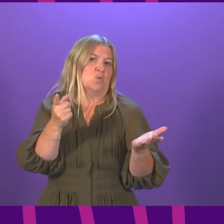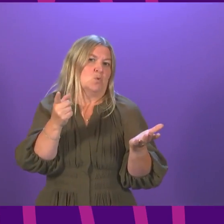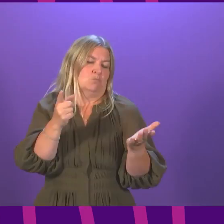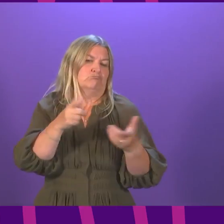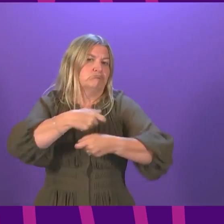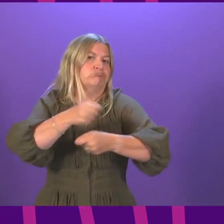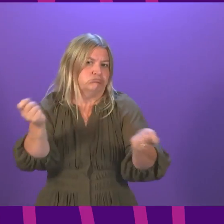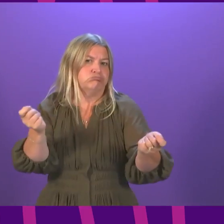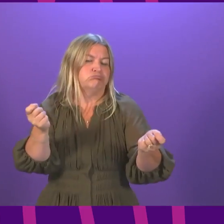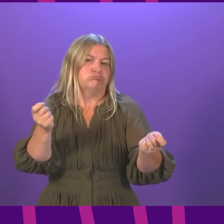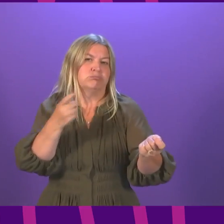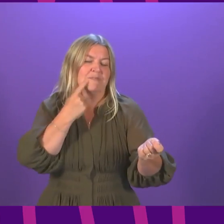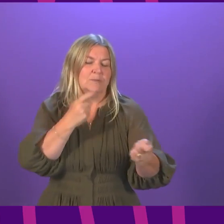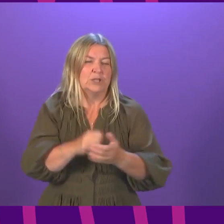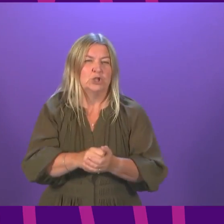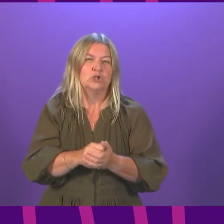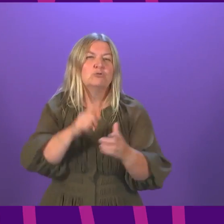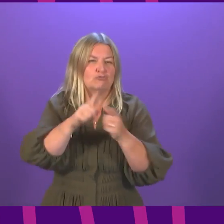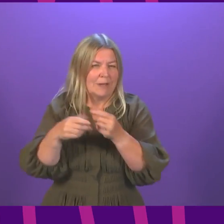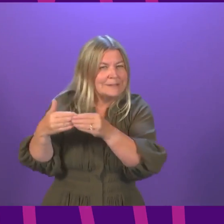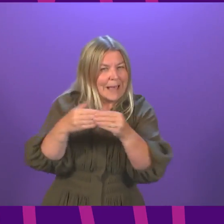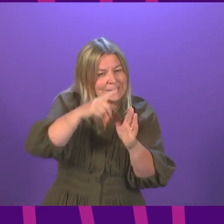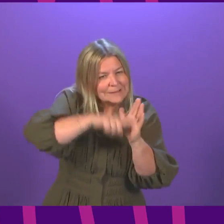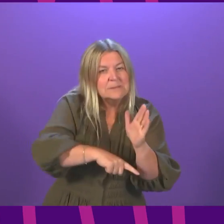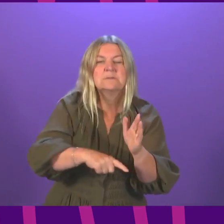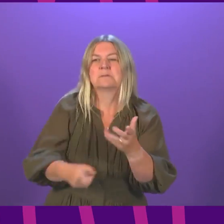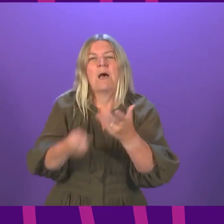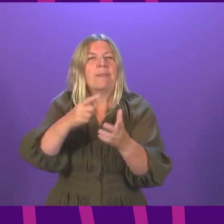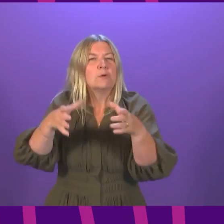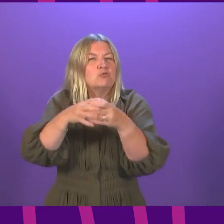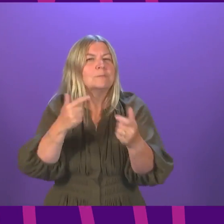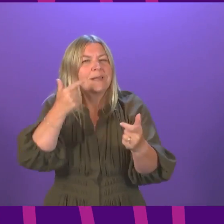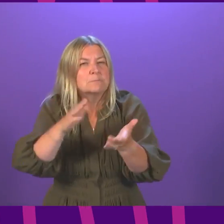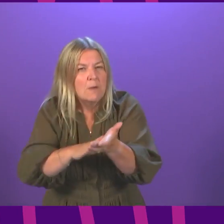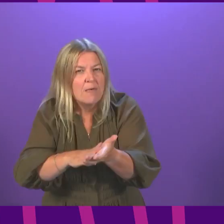group will meet next month to build consensus on that. The role of prescribers, including